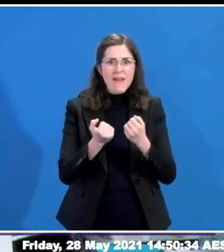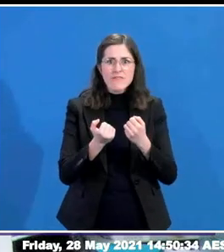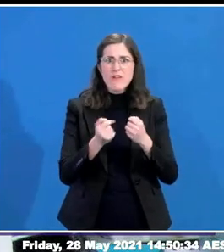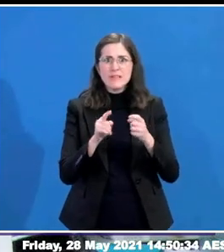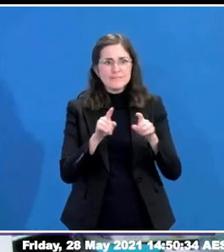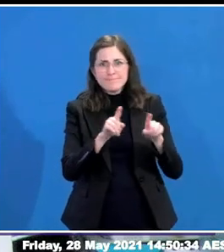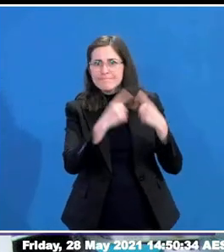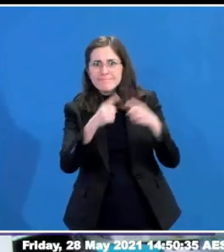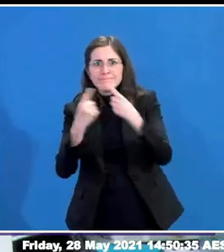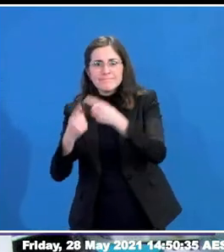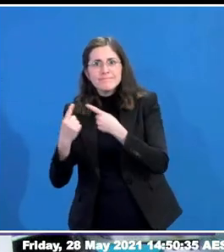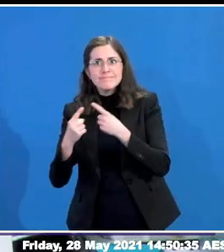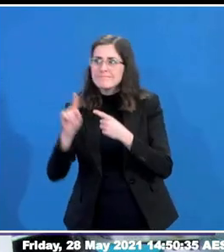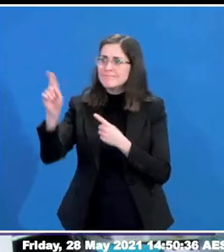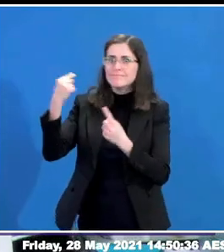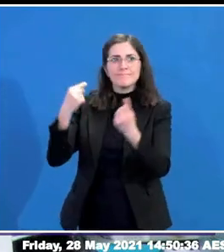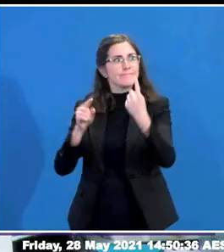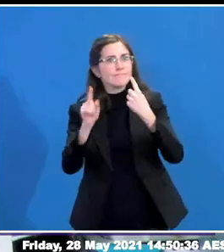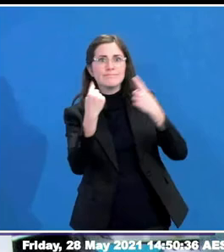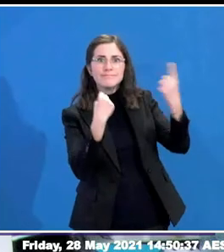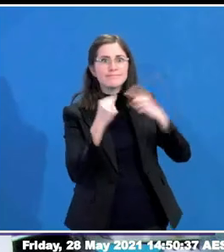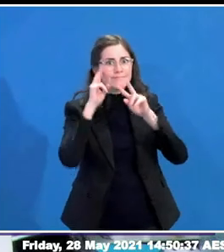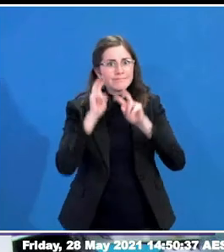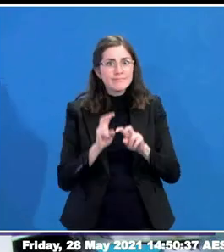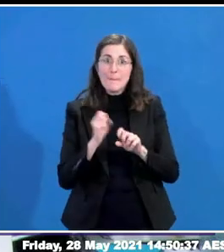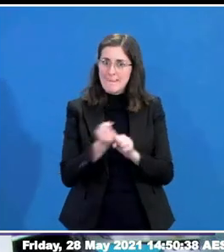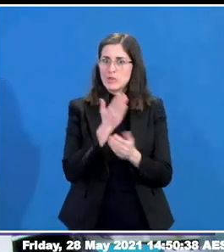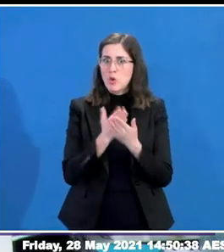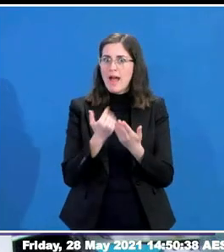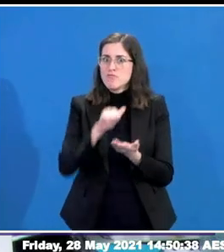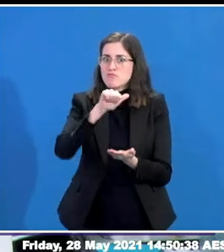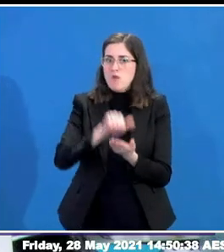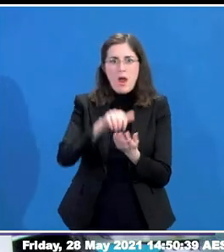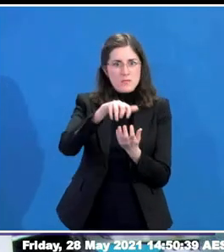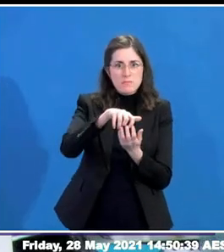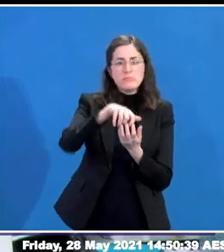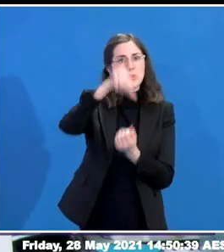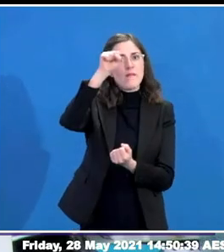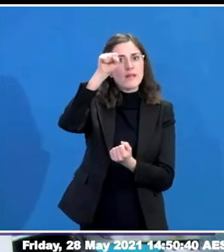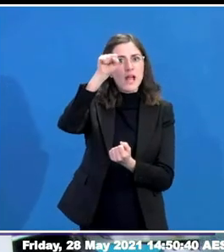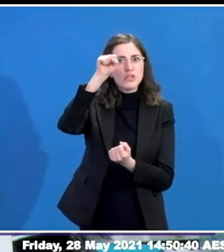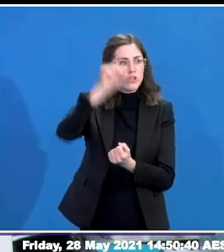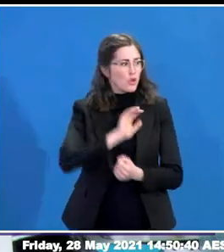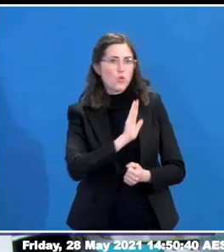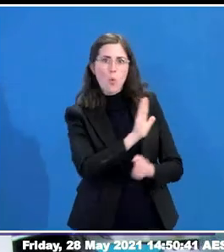would be required to be certified by the NDISQSC and, where an independent